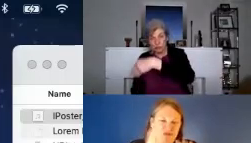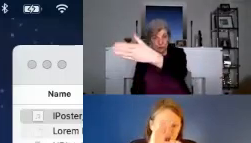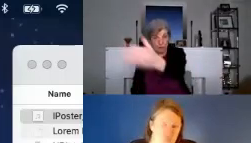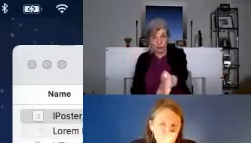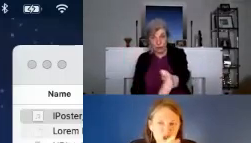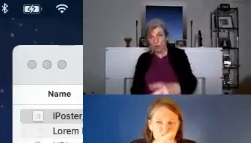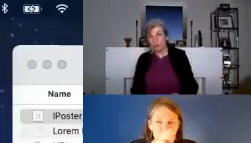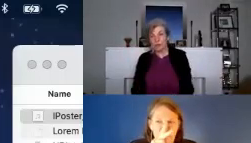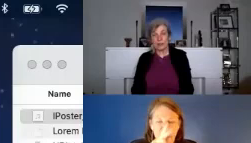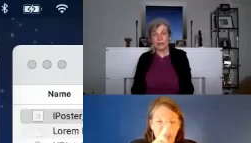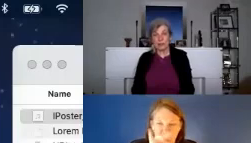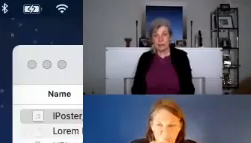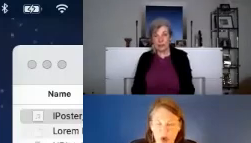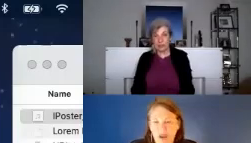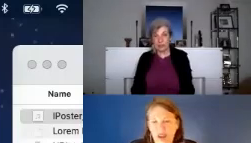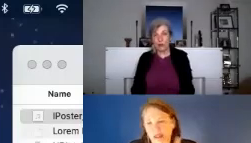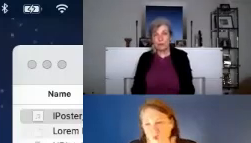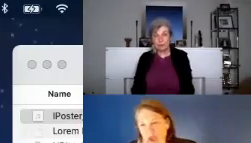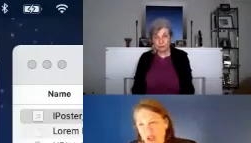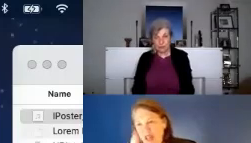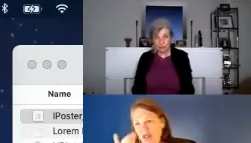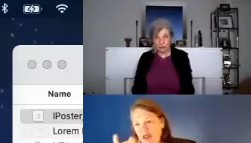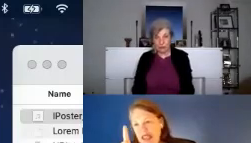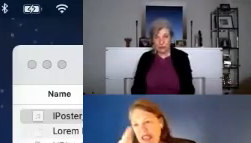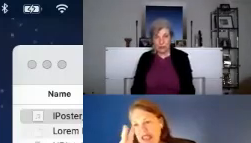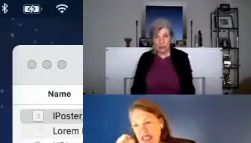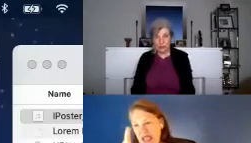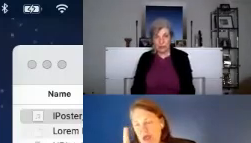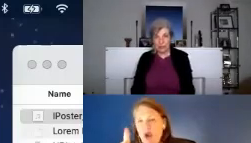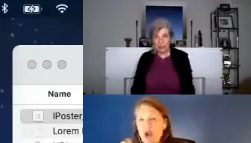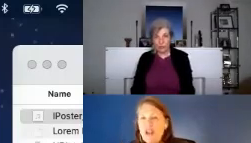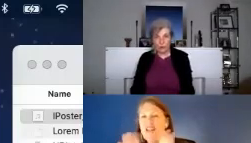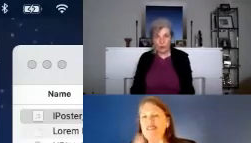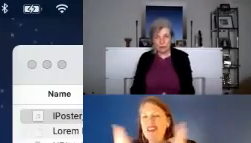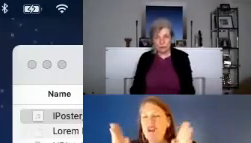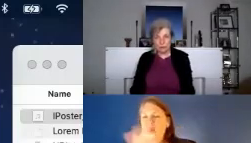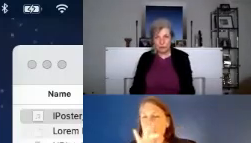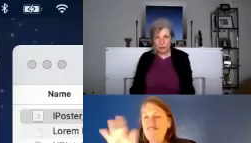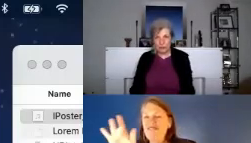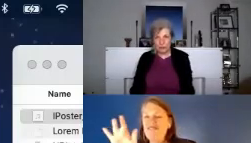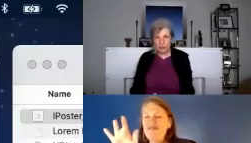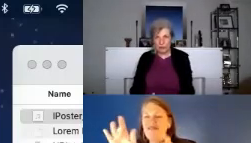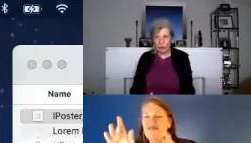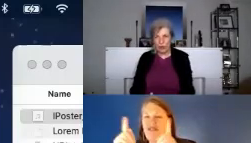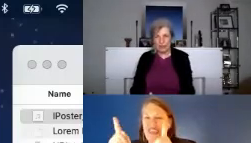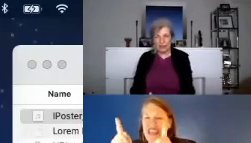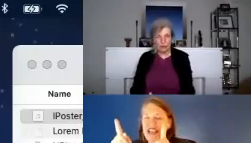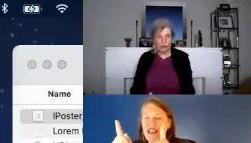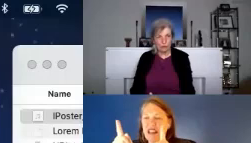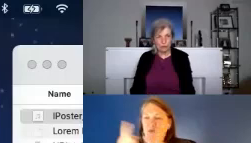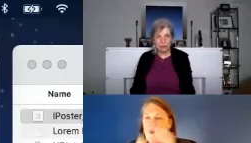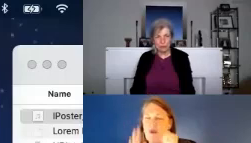by author in the open field and what will be the 2021 gallery with many more